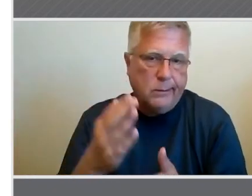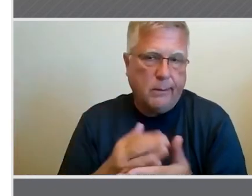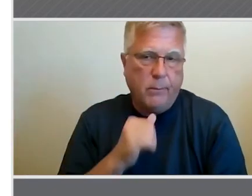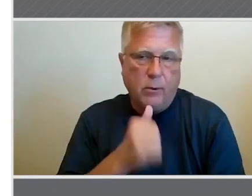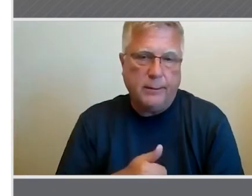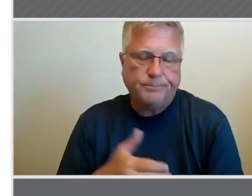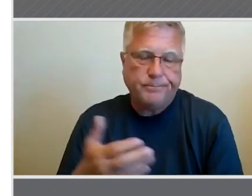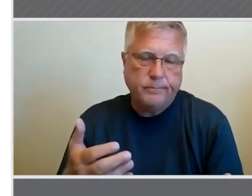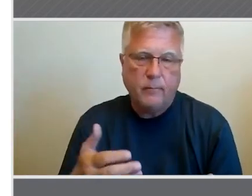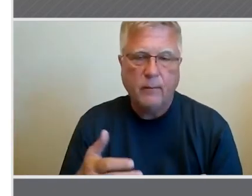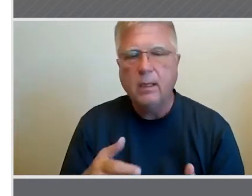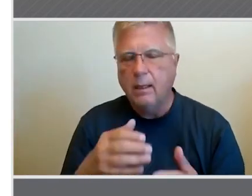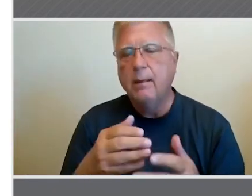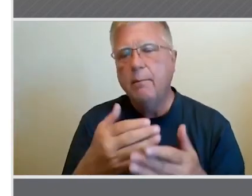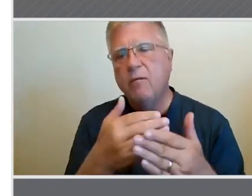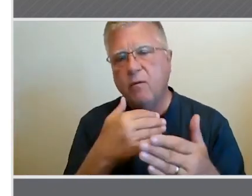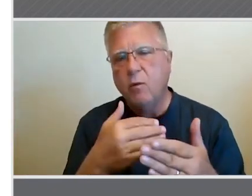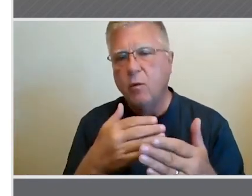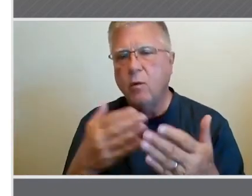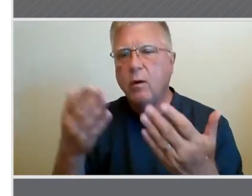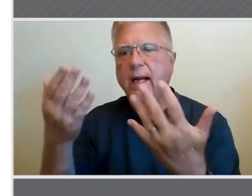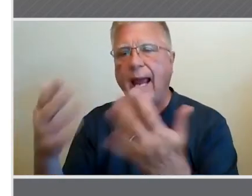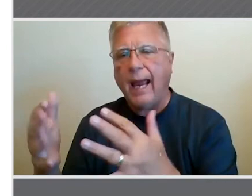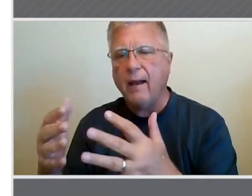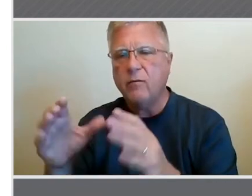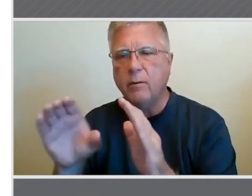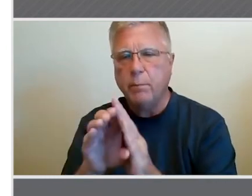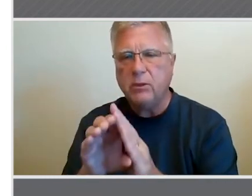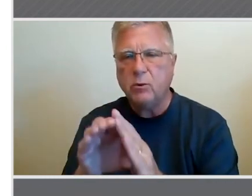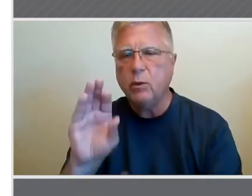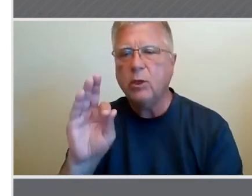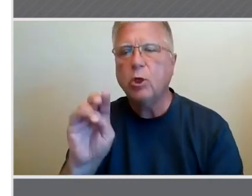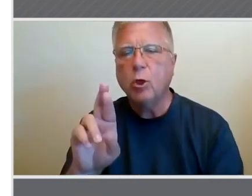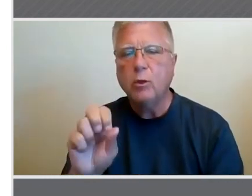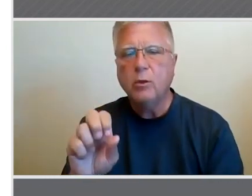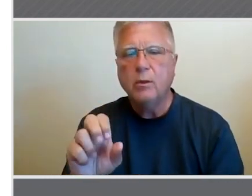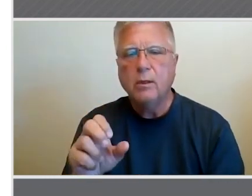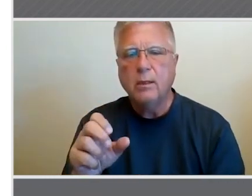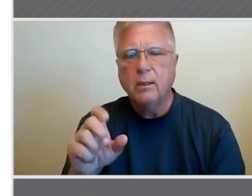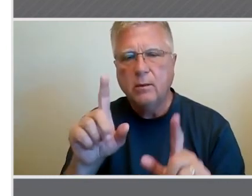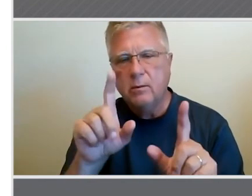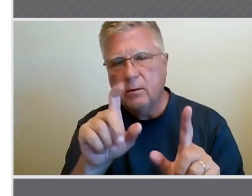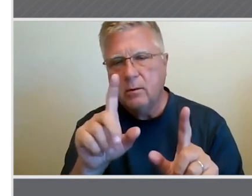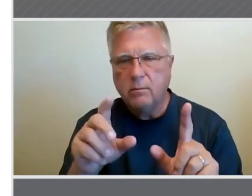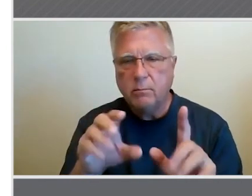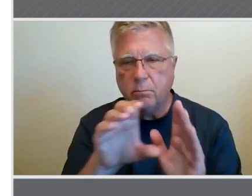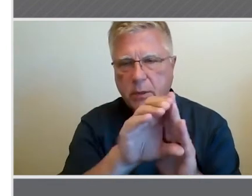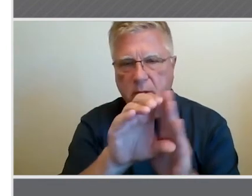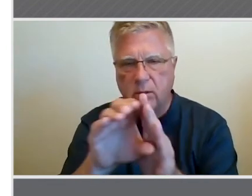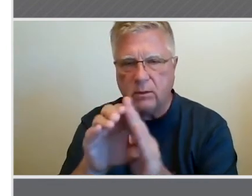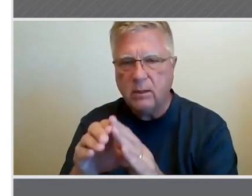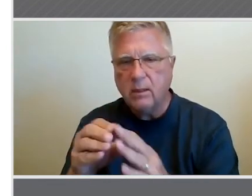And the after pictures of the contractors were to level out the land and cover it seed